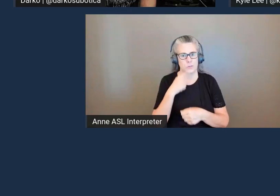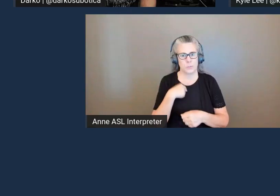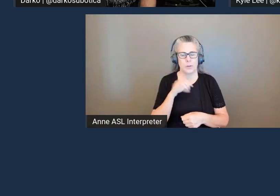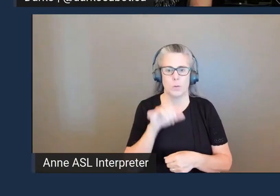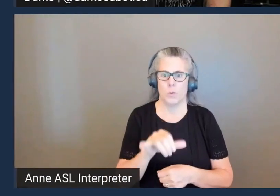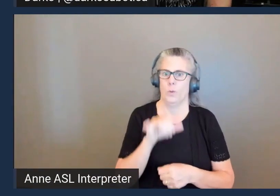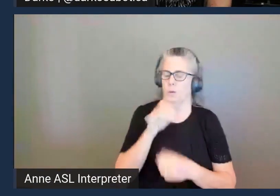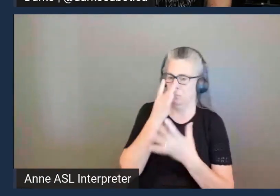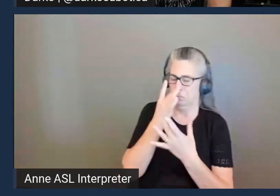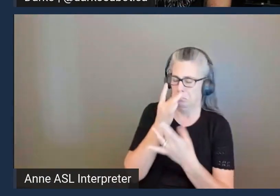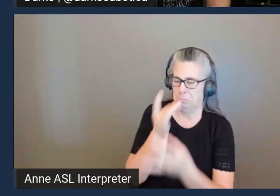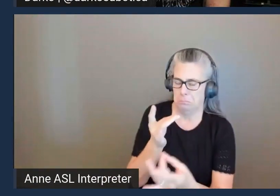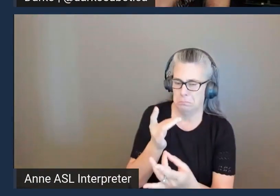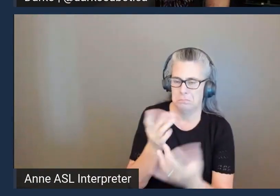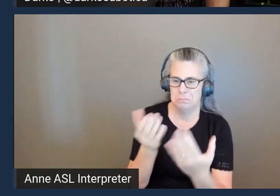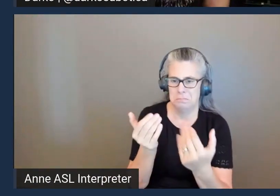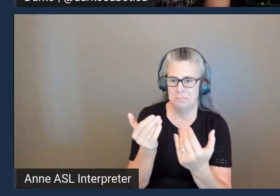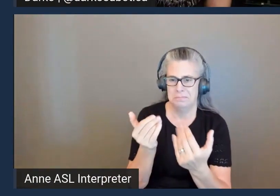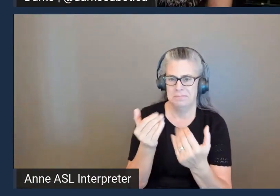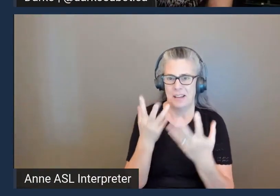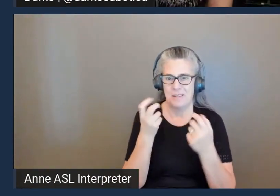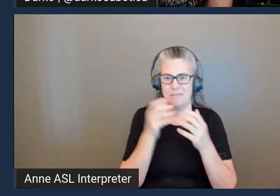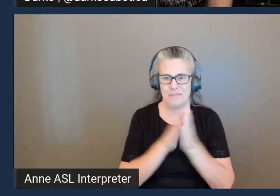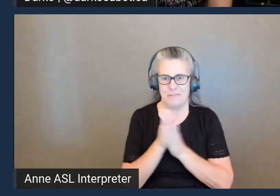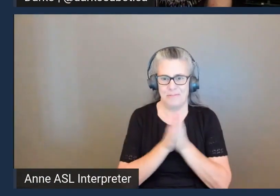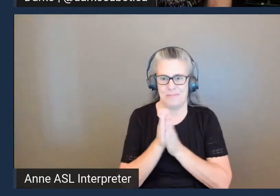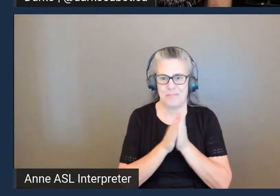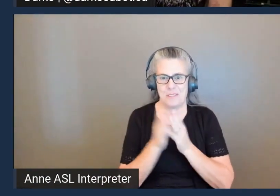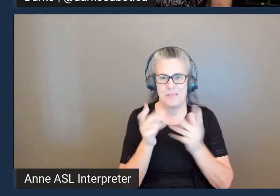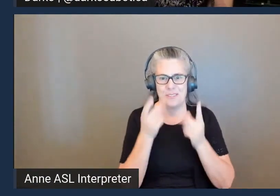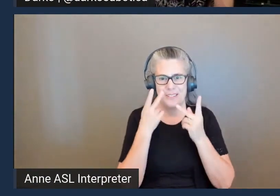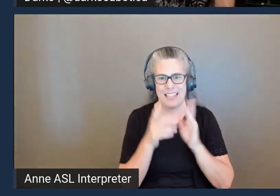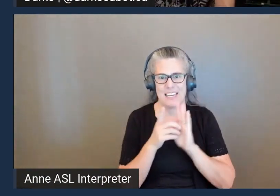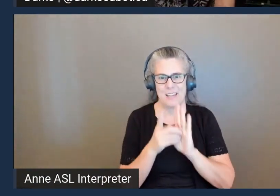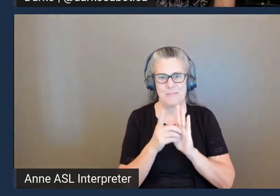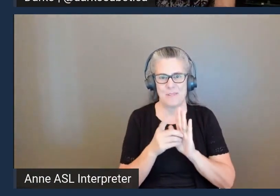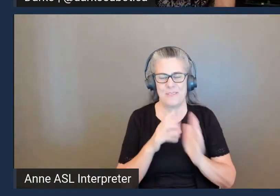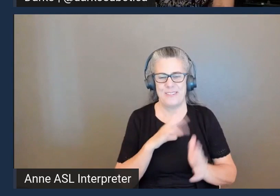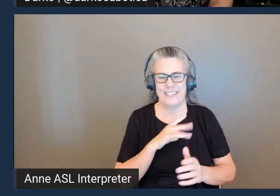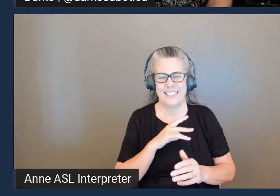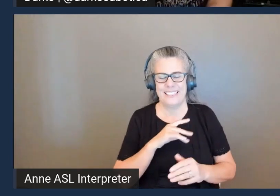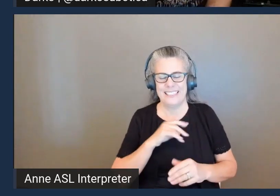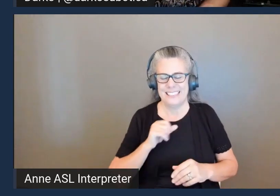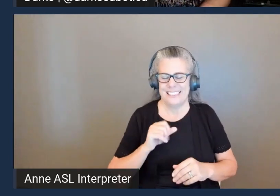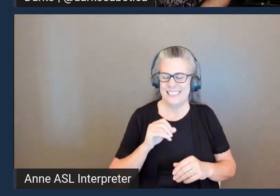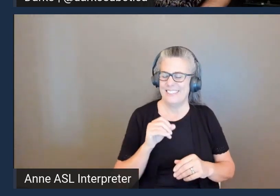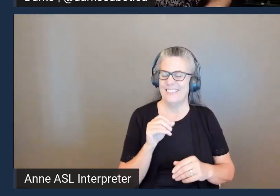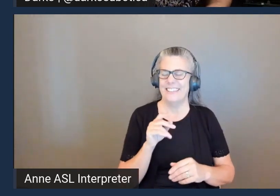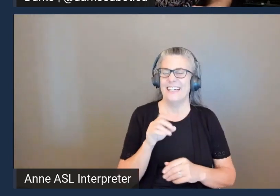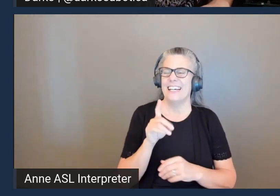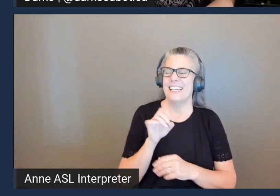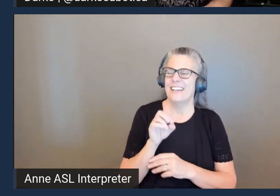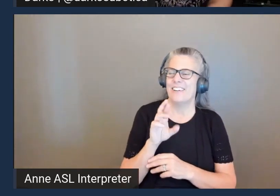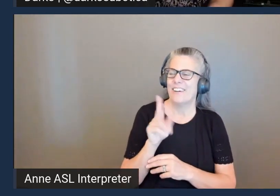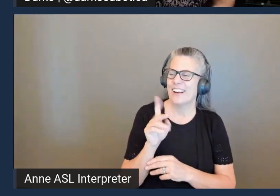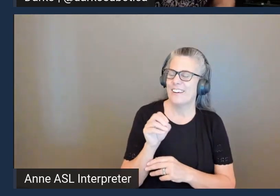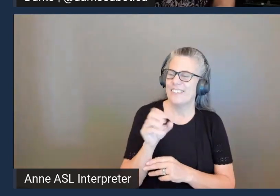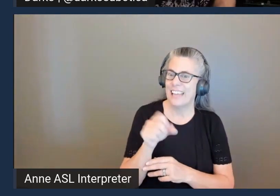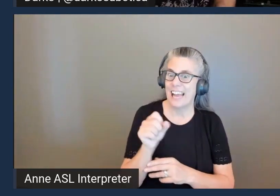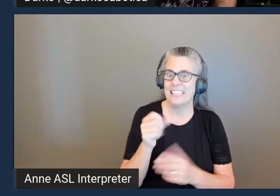to see what you have to show us today. Exactly, so that's what, that's was the whole point. Let's actually look at the demo, because we like looking at consoles.